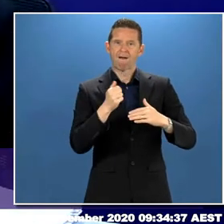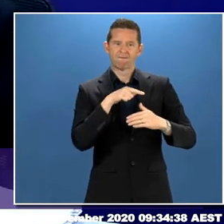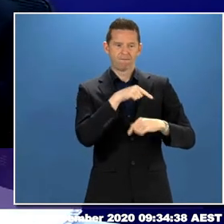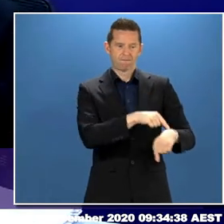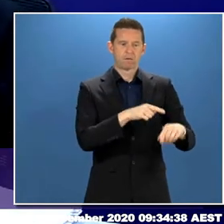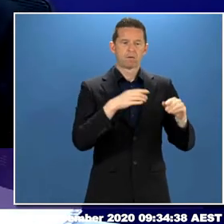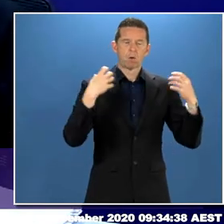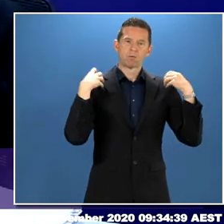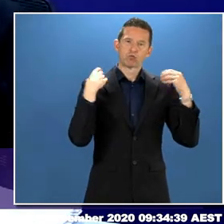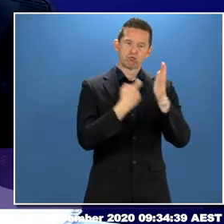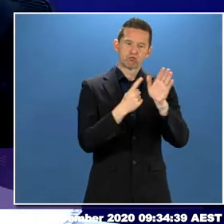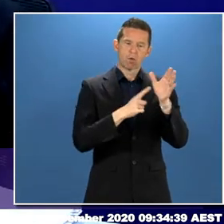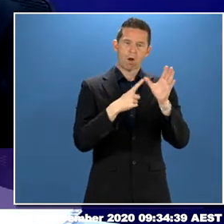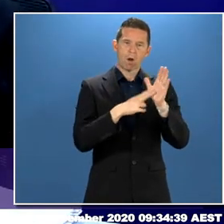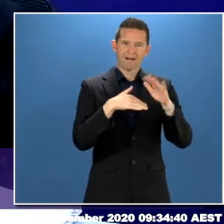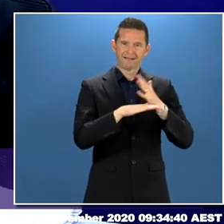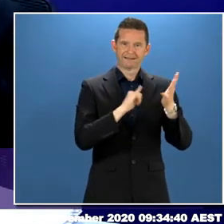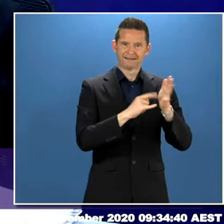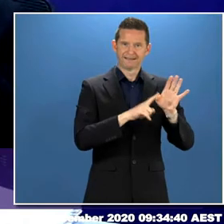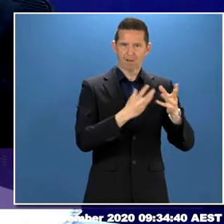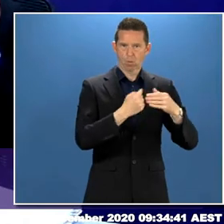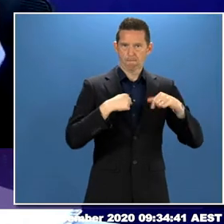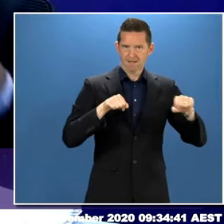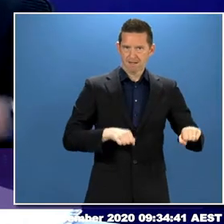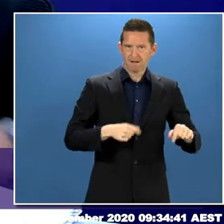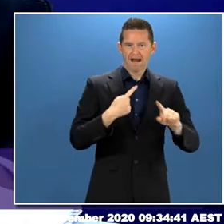hearing room with me as indeed you are.